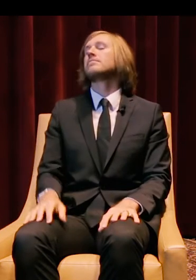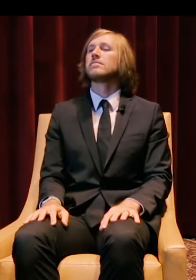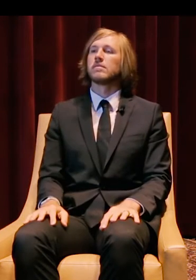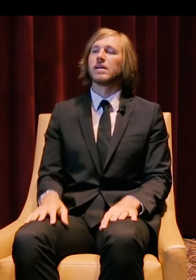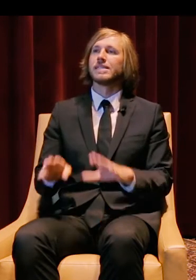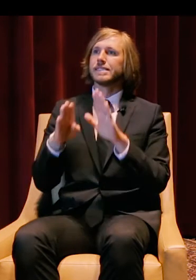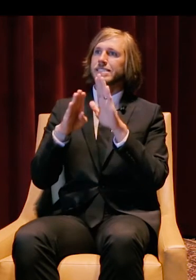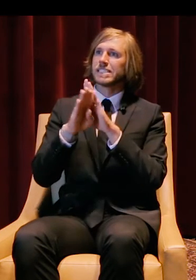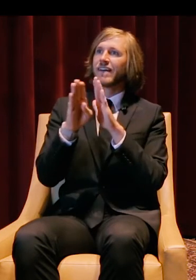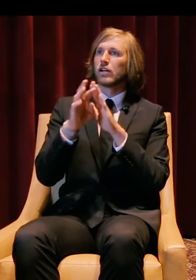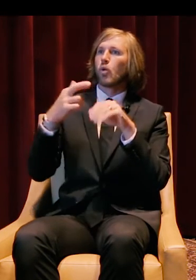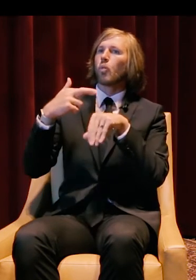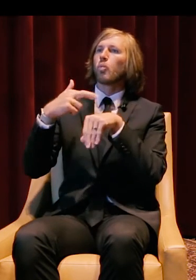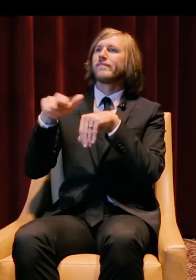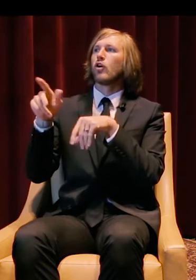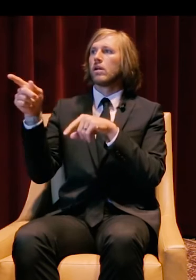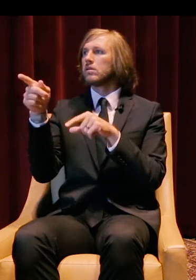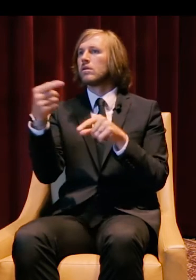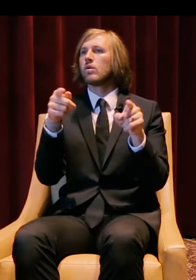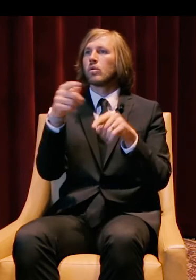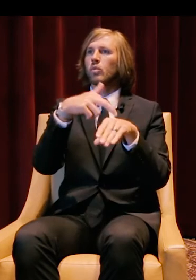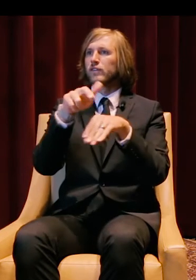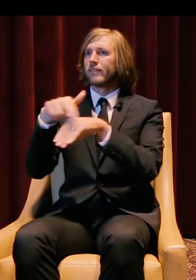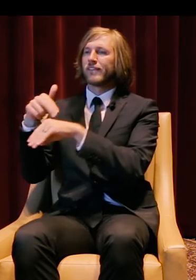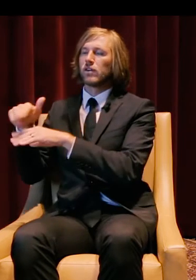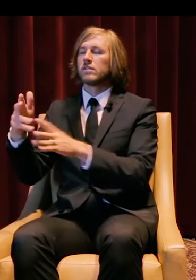Developing a referral base. Probably,